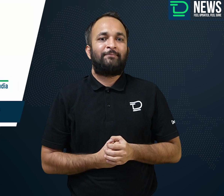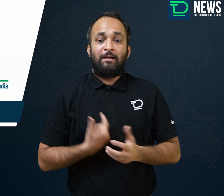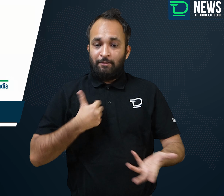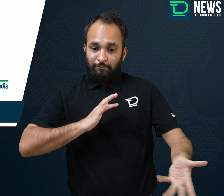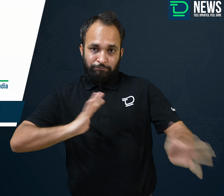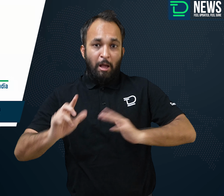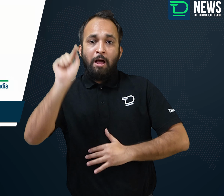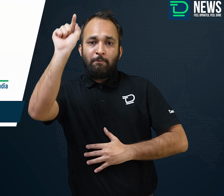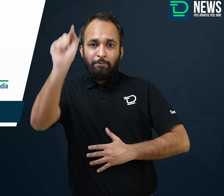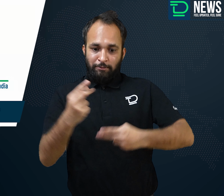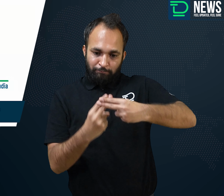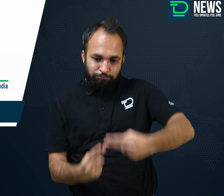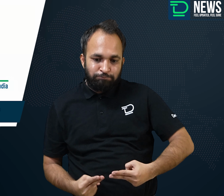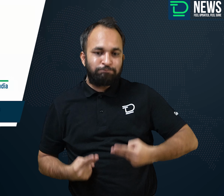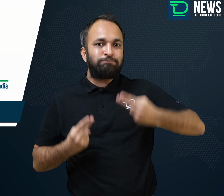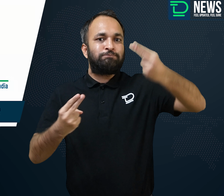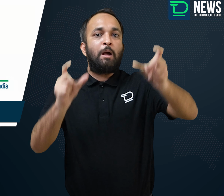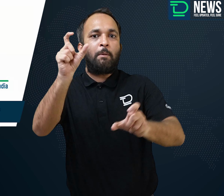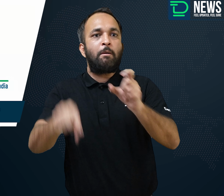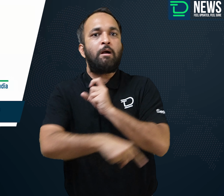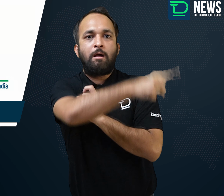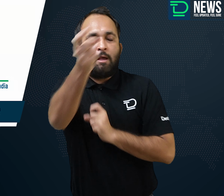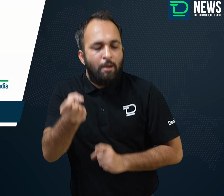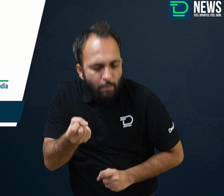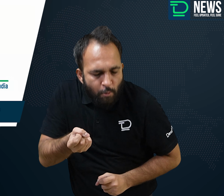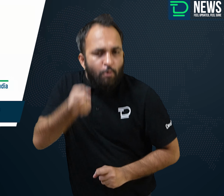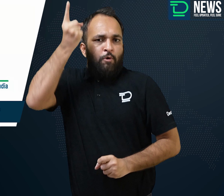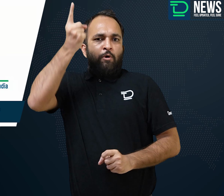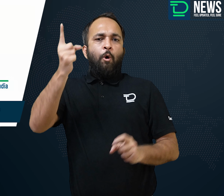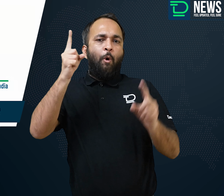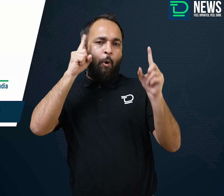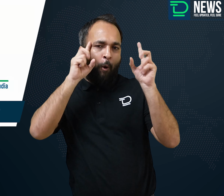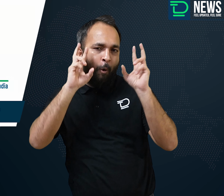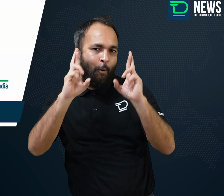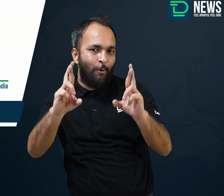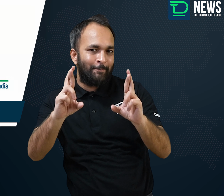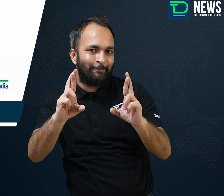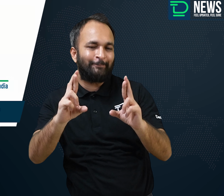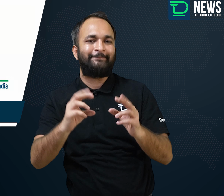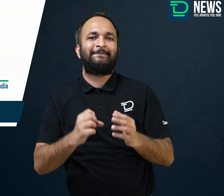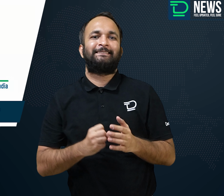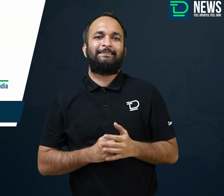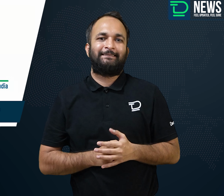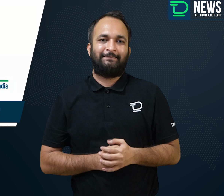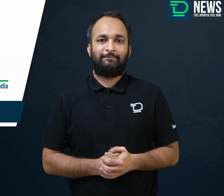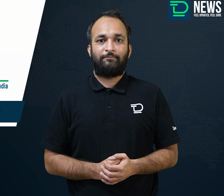Hope you all have understood.